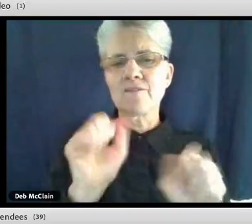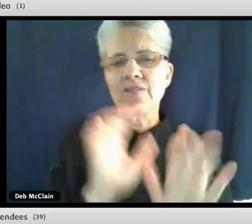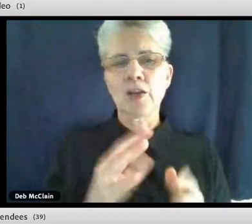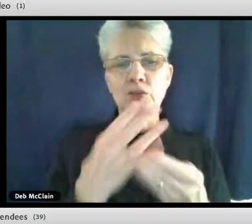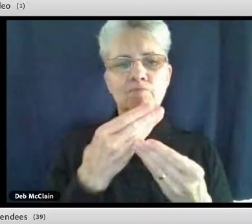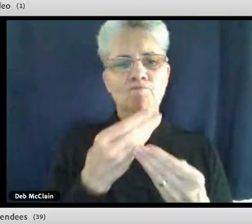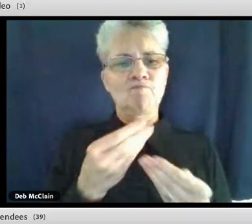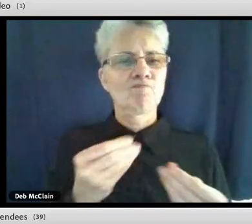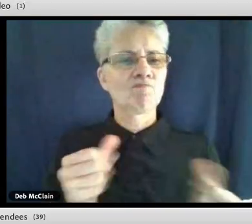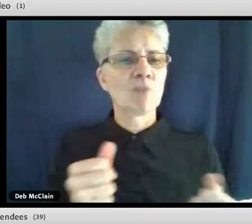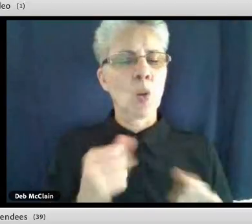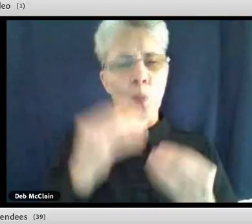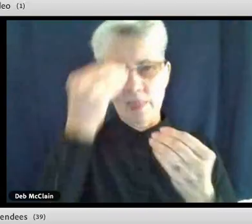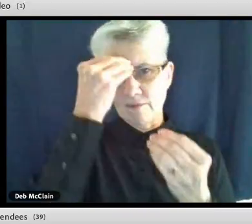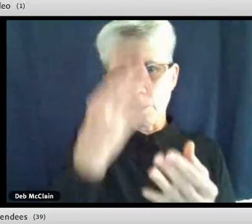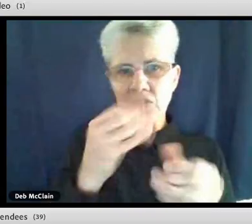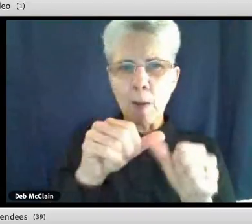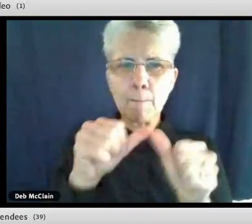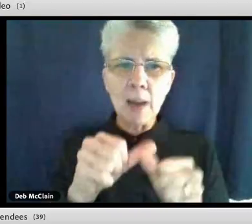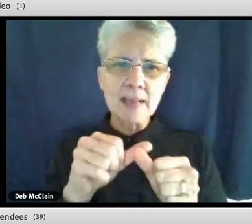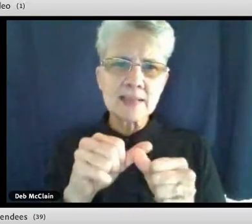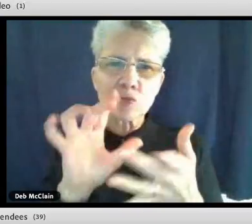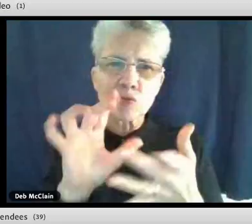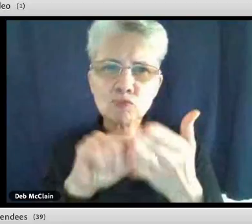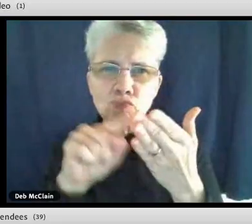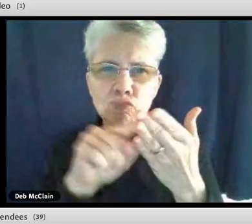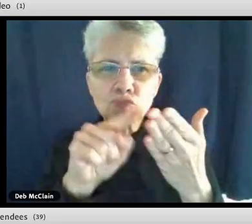some places to go, some coping, even though I'm not a therapist.